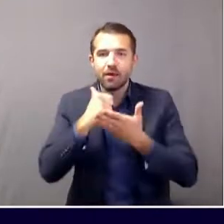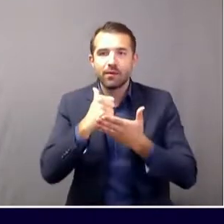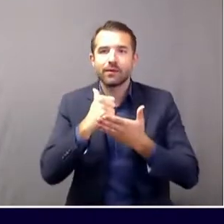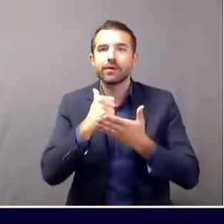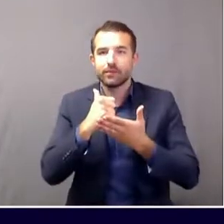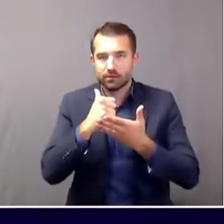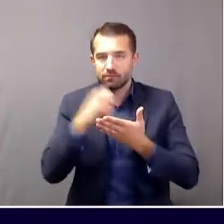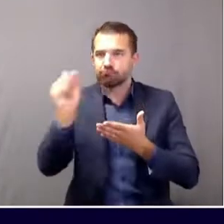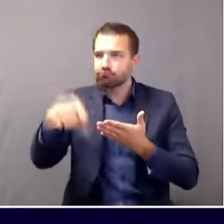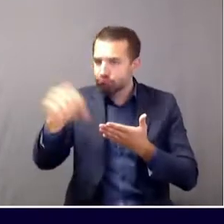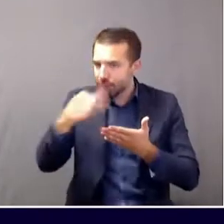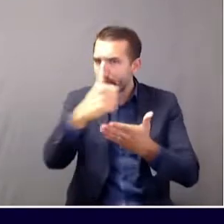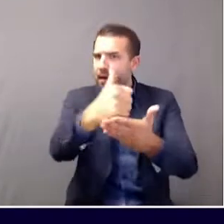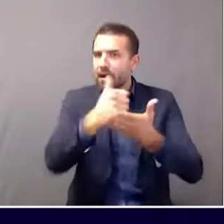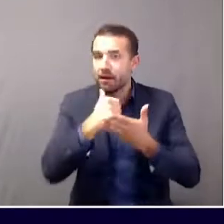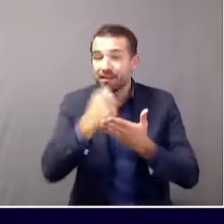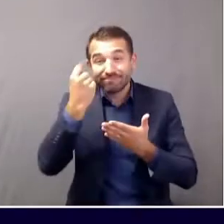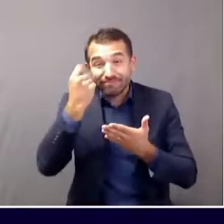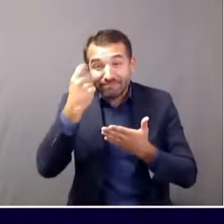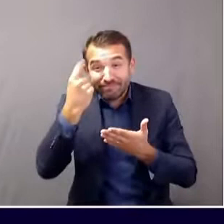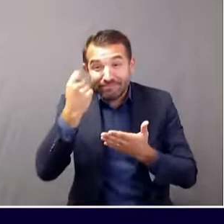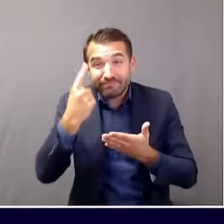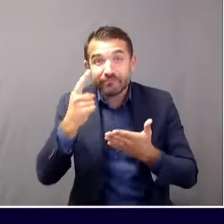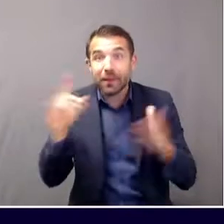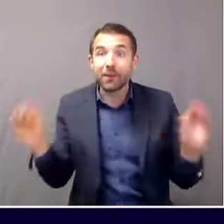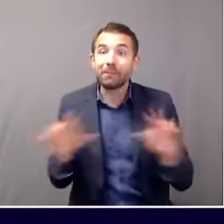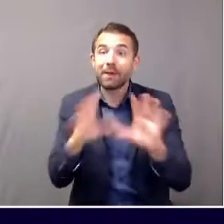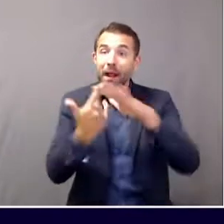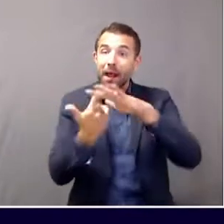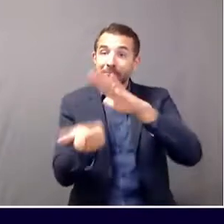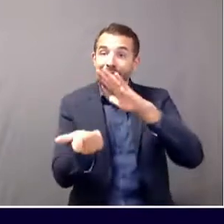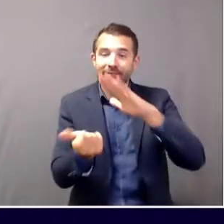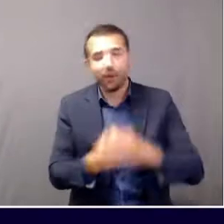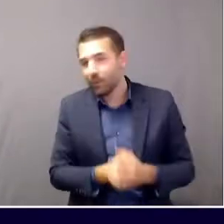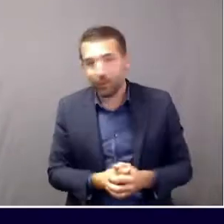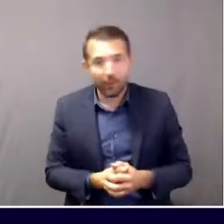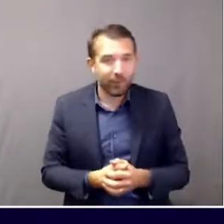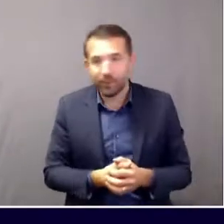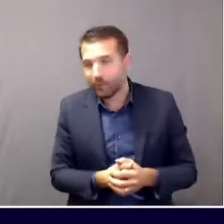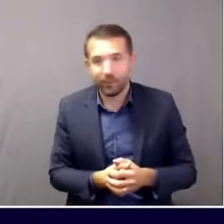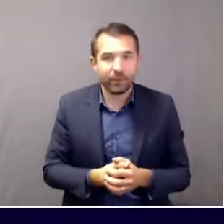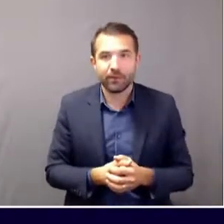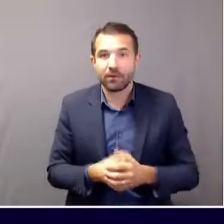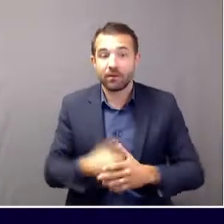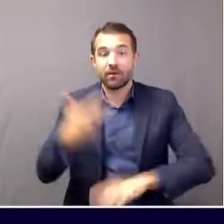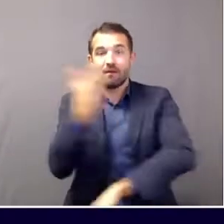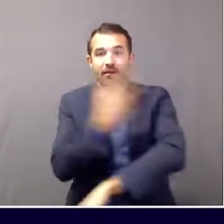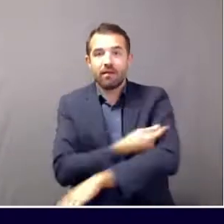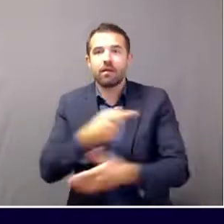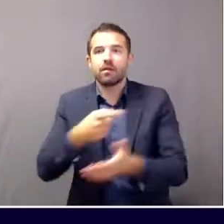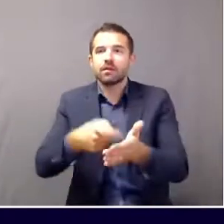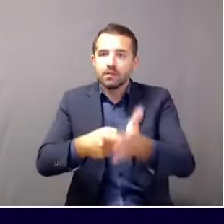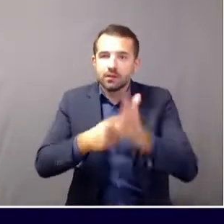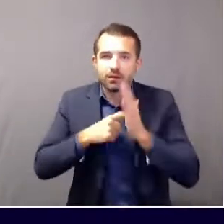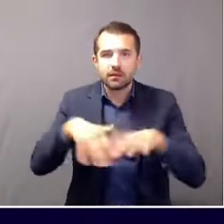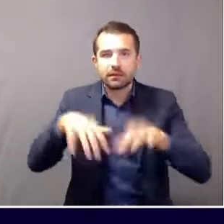magically disappear overnight